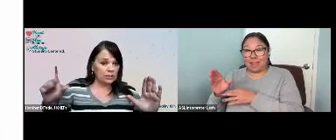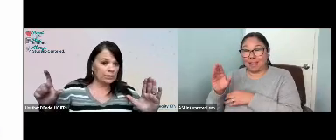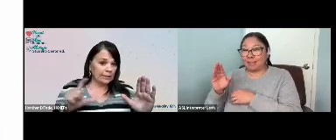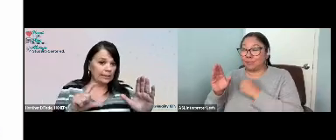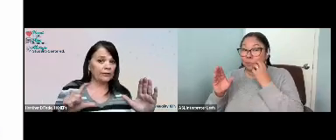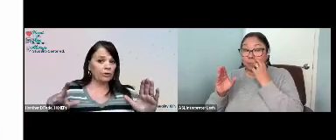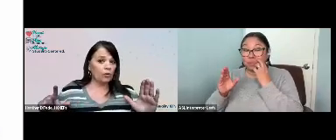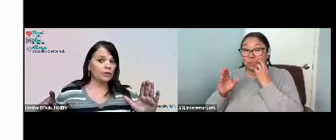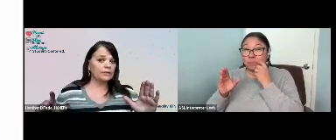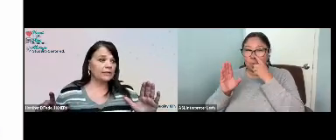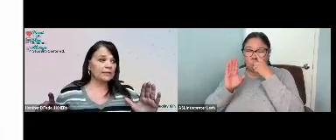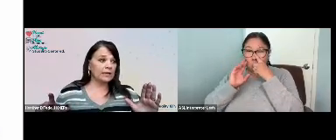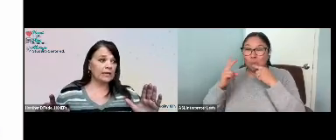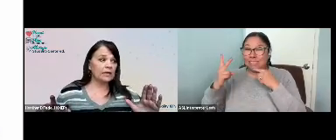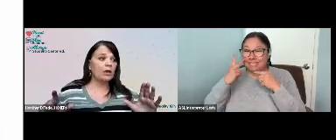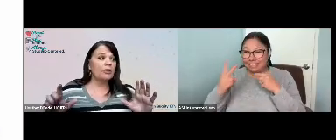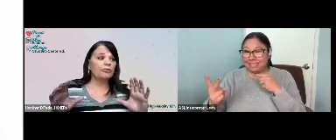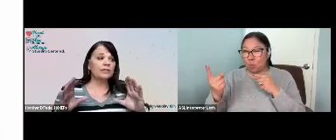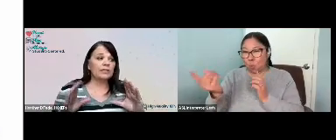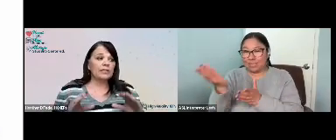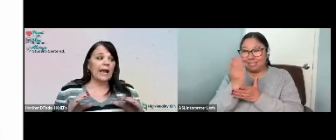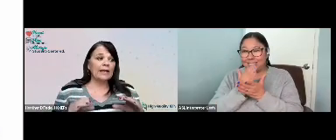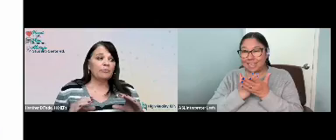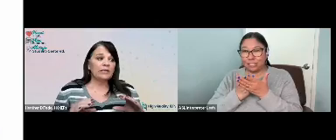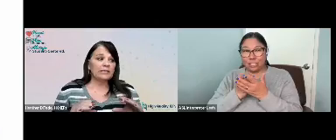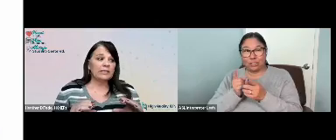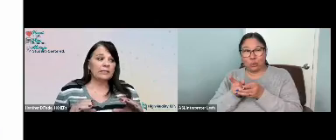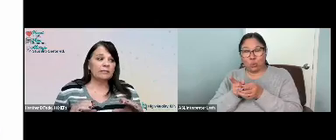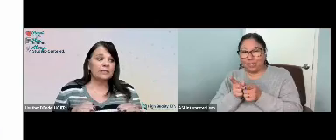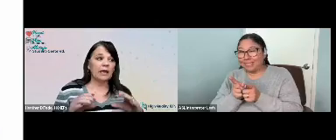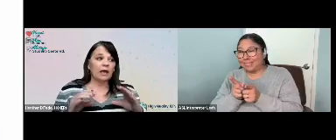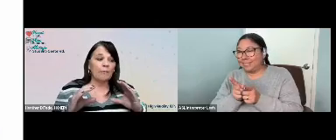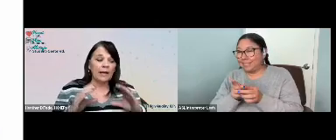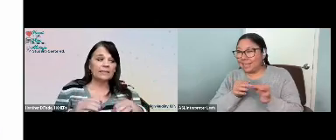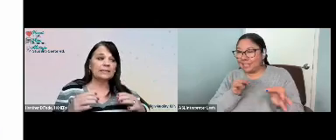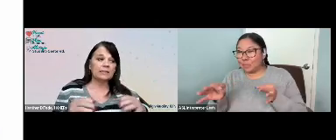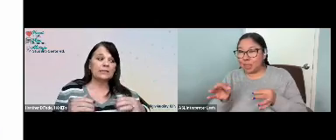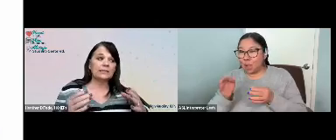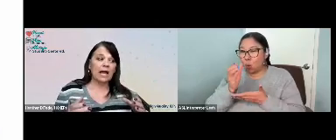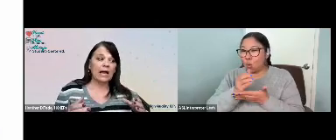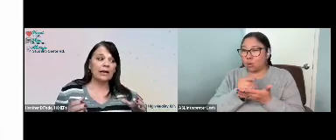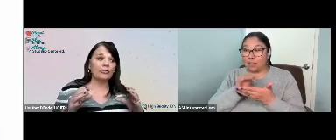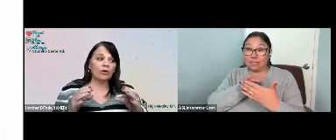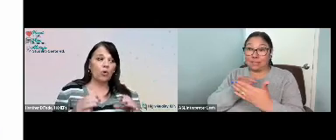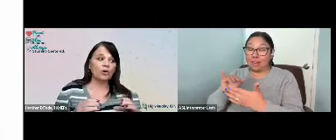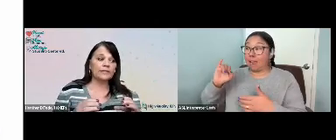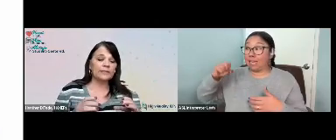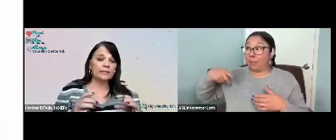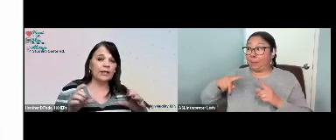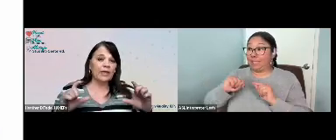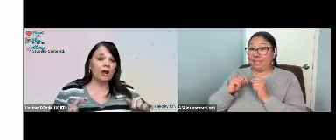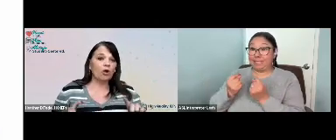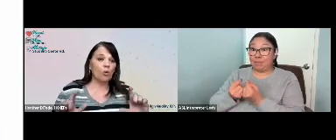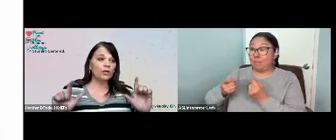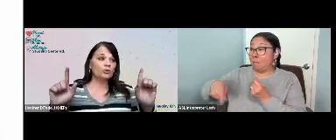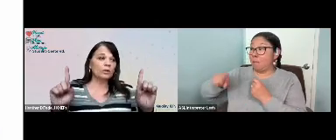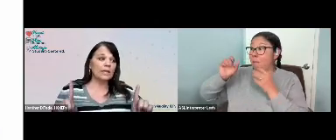to to delineate the course of study. the the IEP teams must decide on the courses that are going